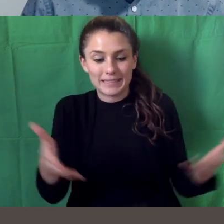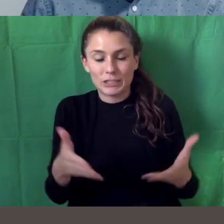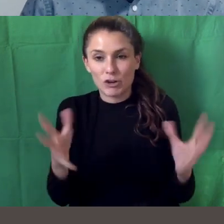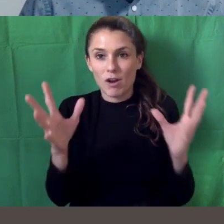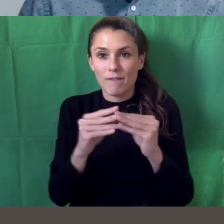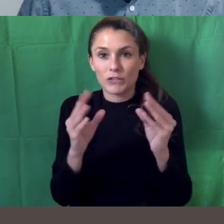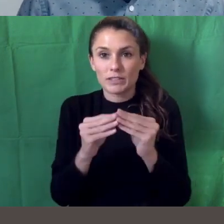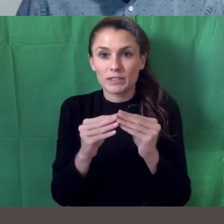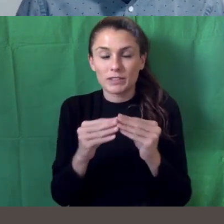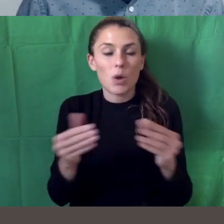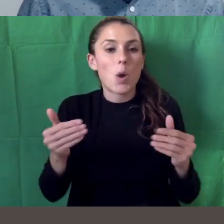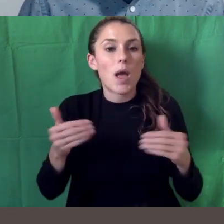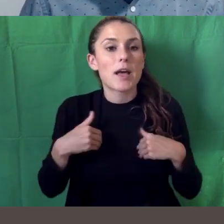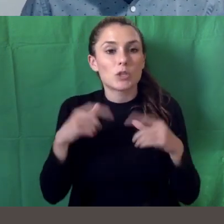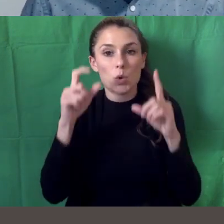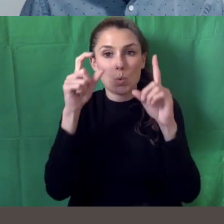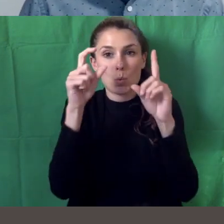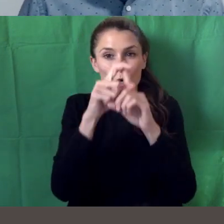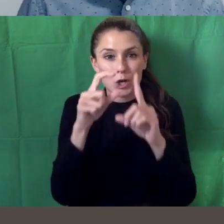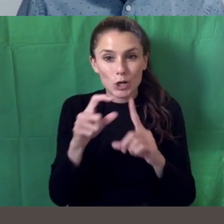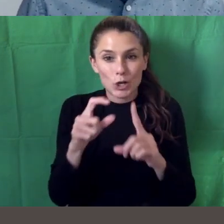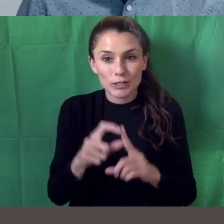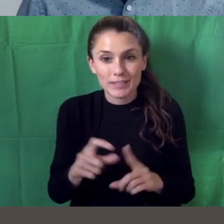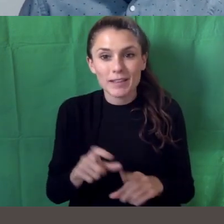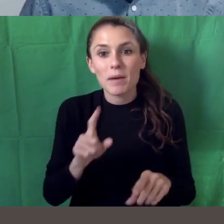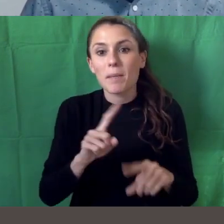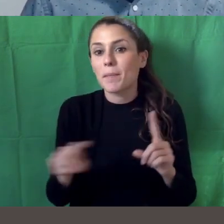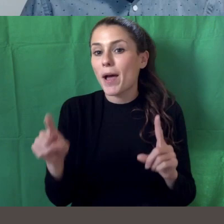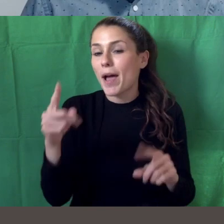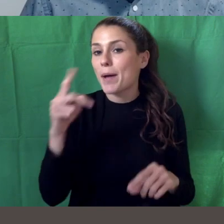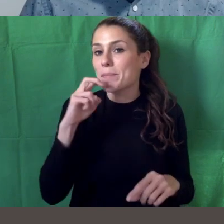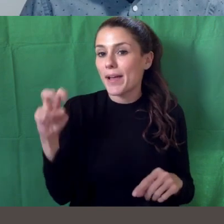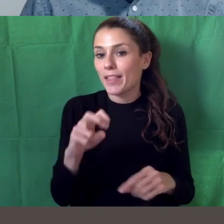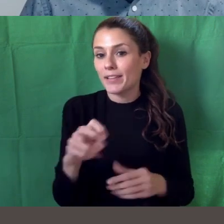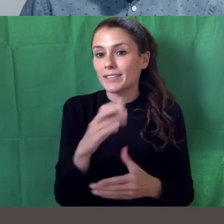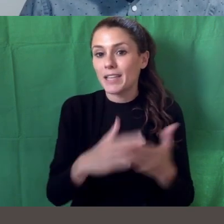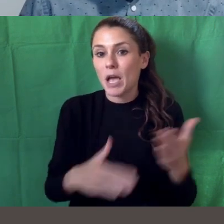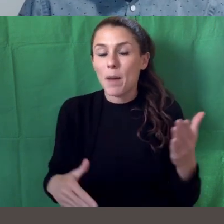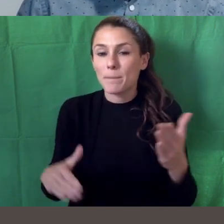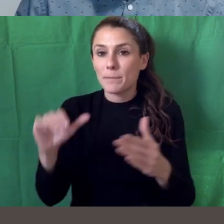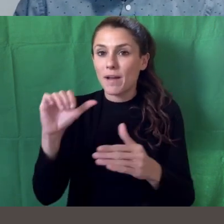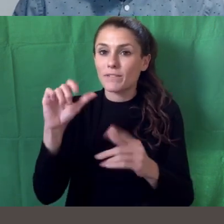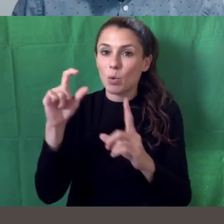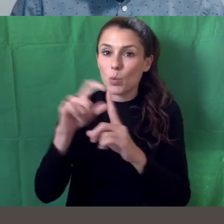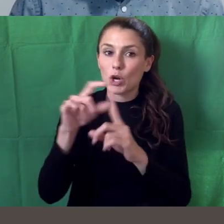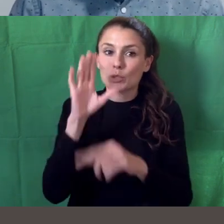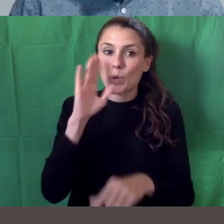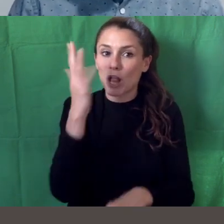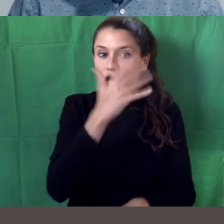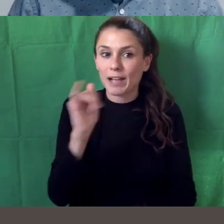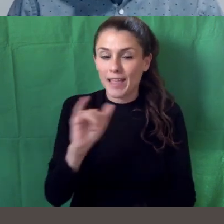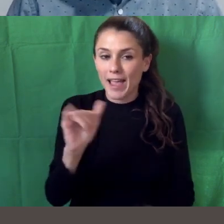It's composed of words, though in Python some of the words will look like English words.